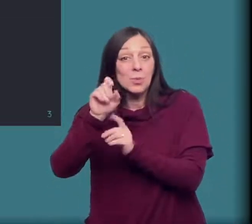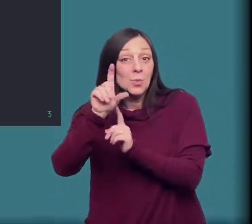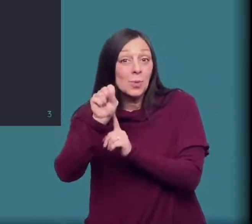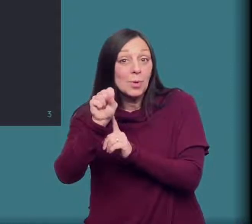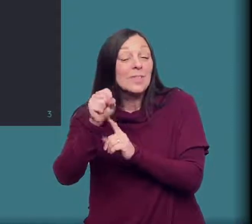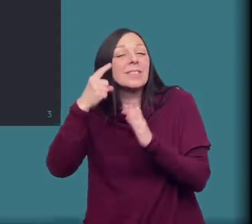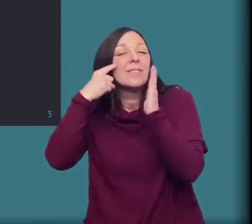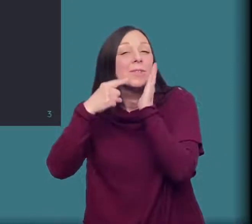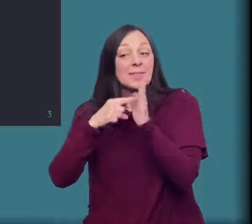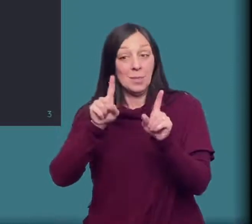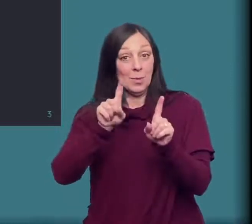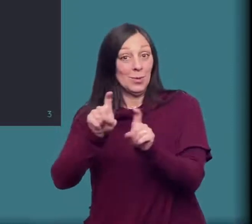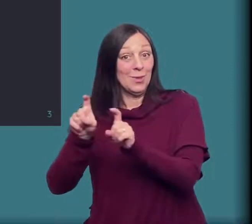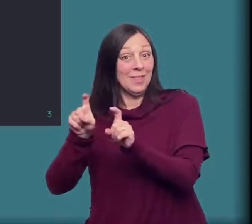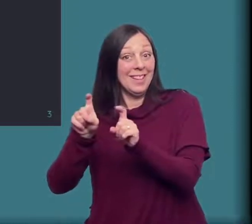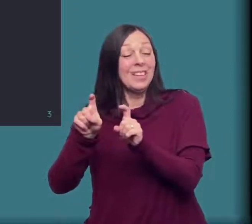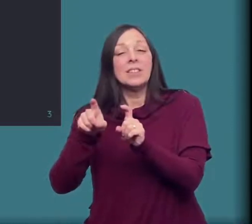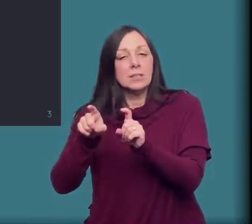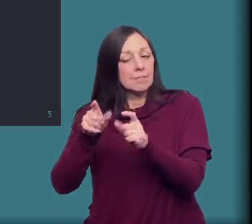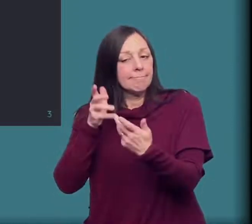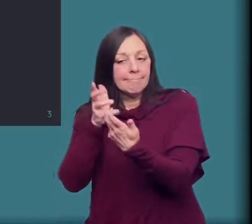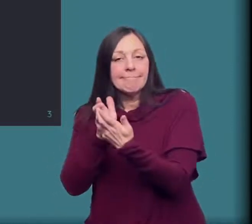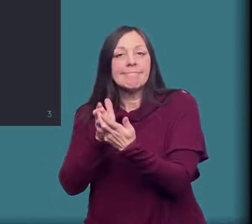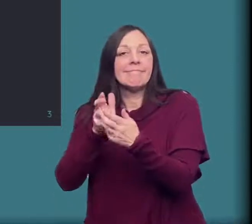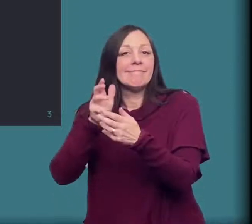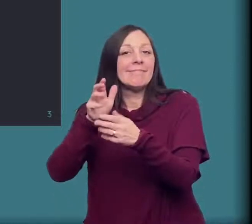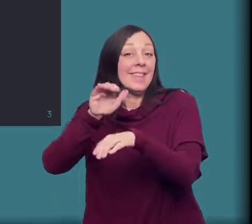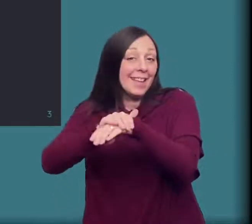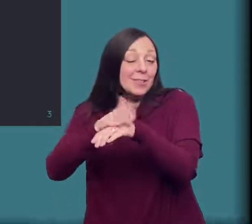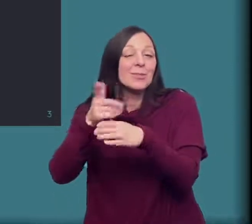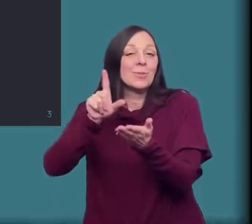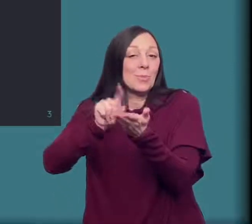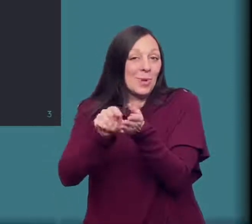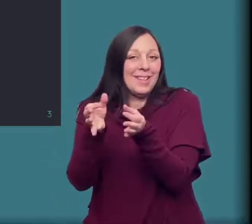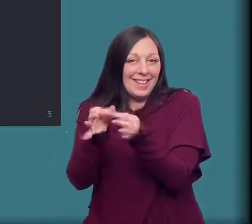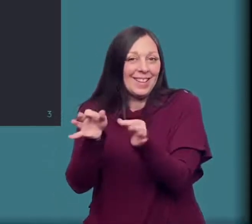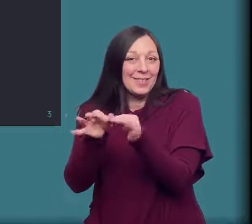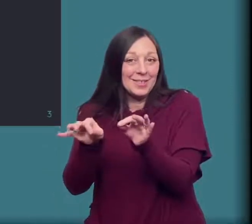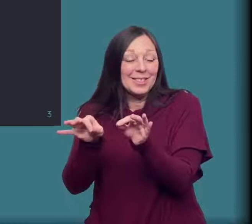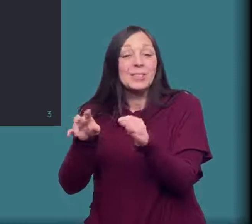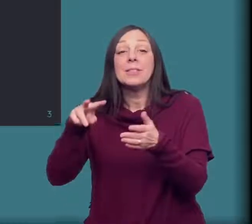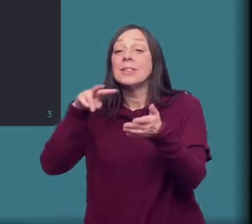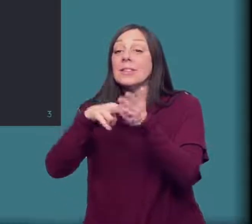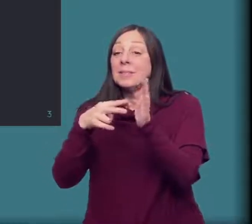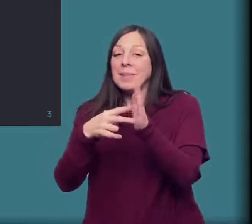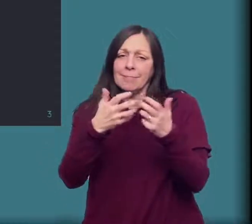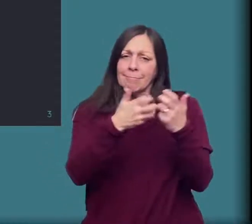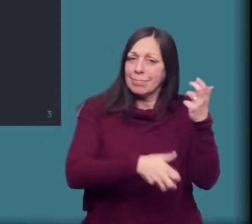language centric research significantly more time consuming, expensive and technically challenging than research in English, or other text based languages.